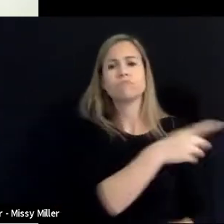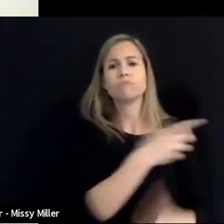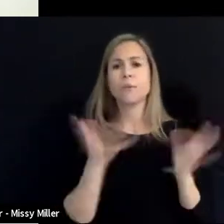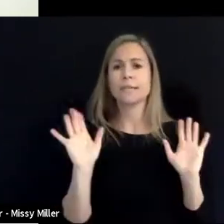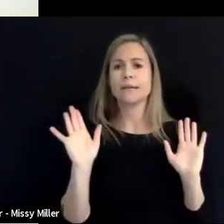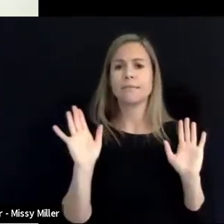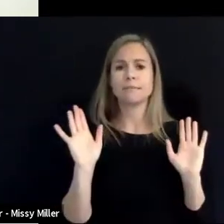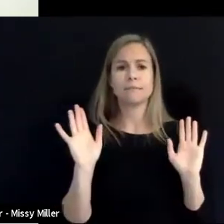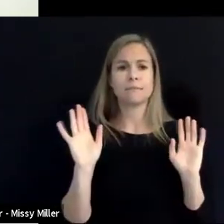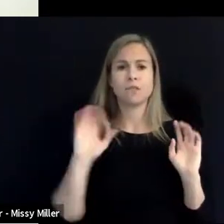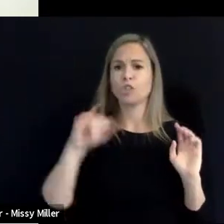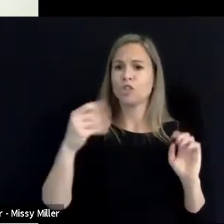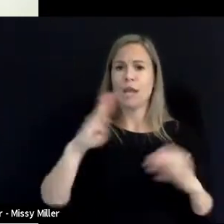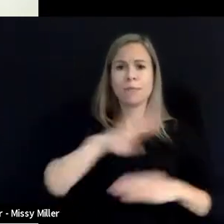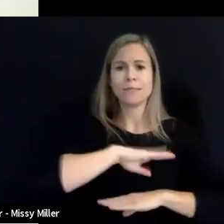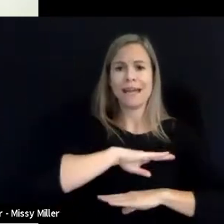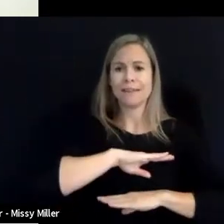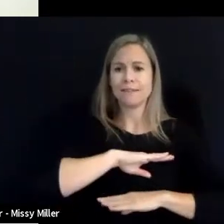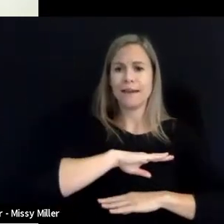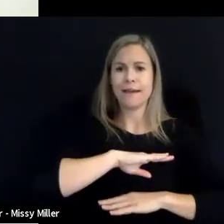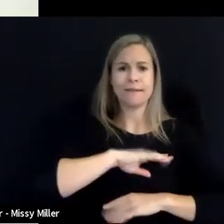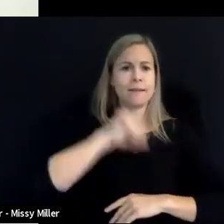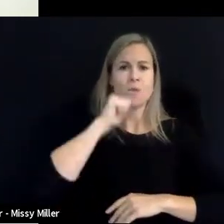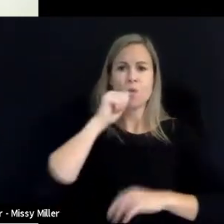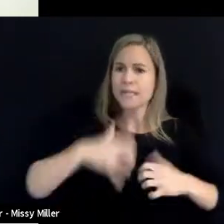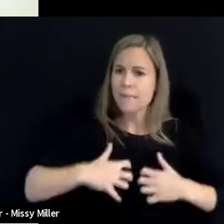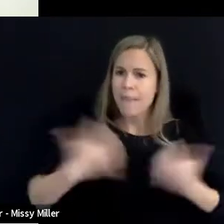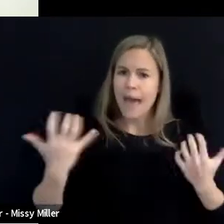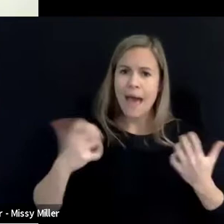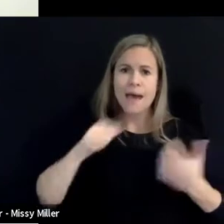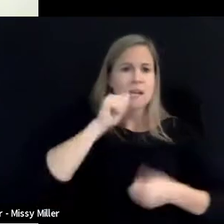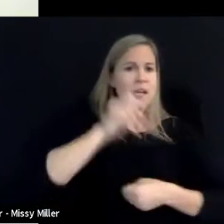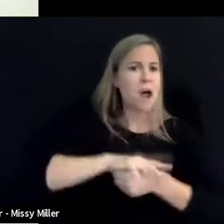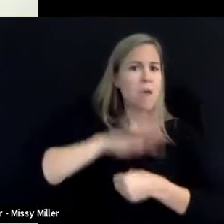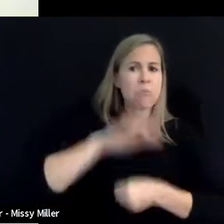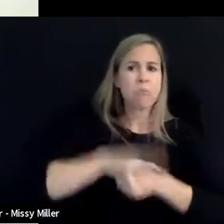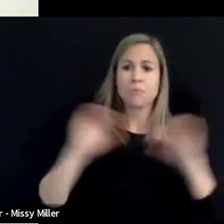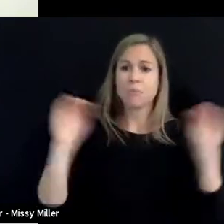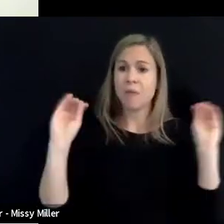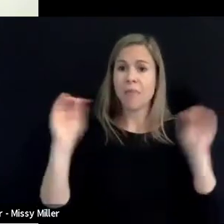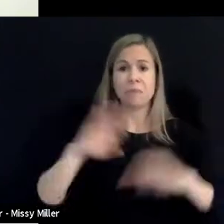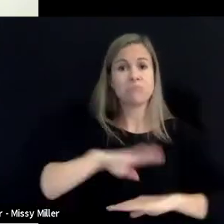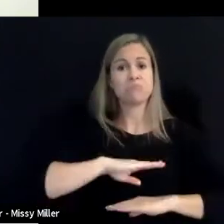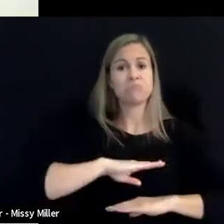There was no anger, no temper tantrum, nothing. He just walked out.